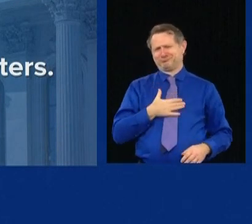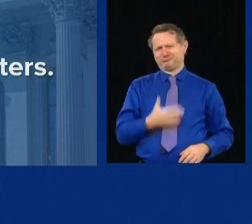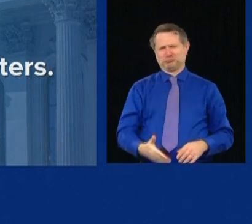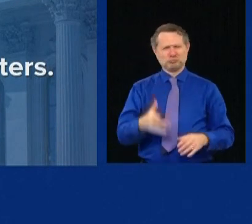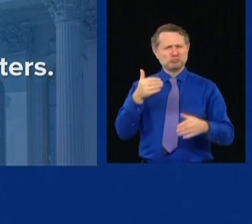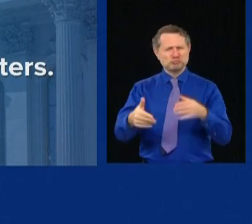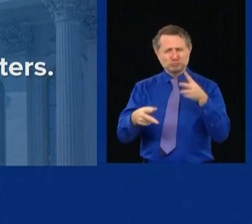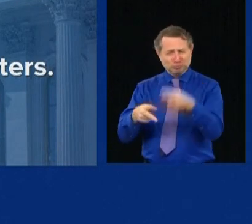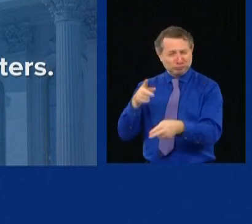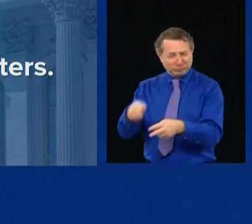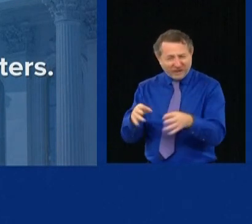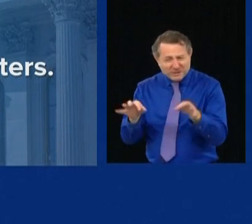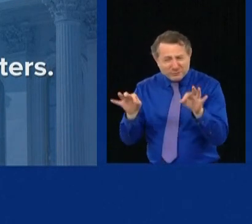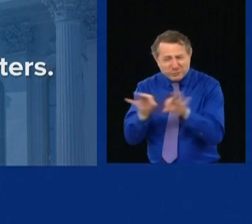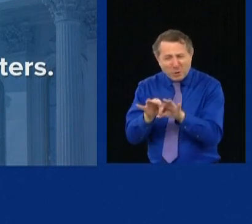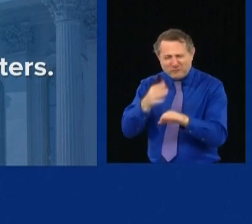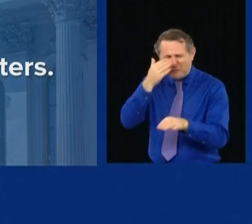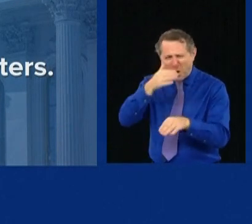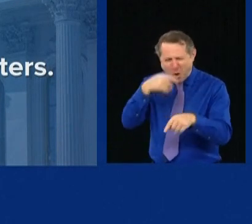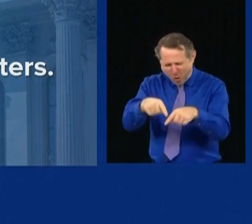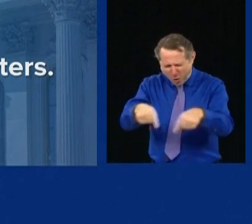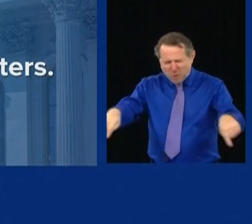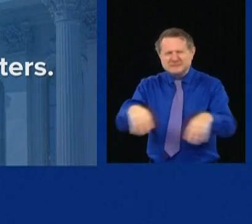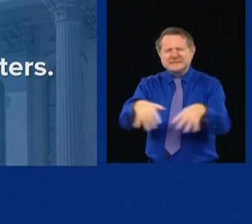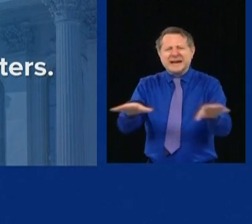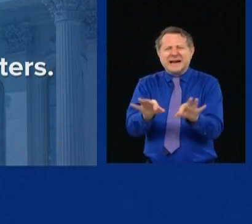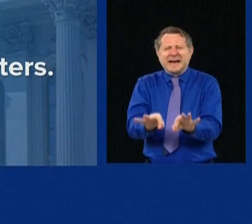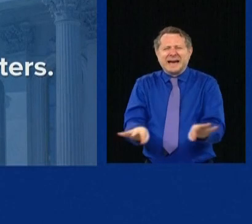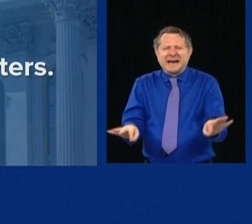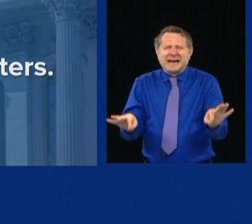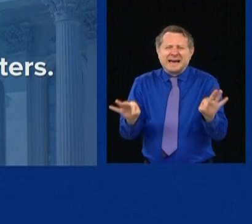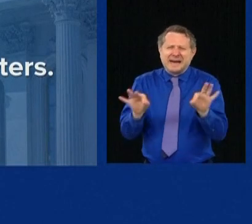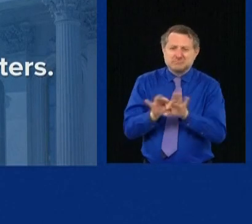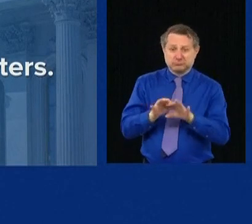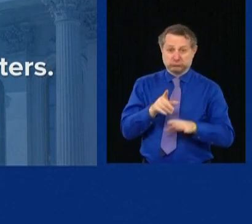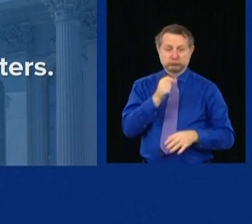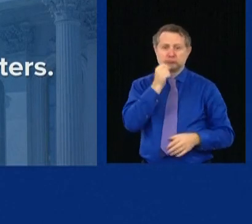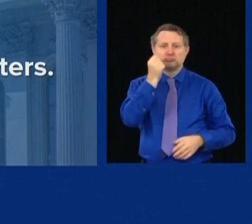WHY WOULD YOU EVER WANT TO CUT ESSENTIAL FRONT-LINE PERSONNEL